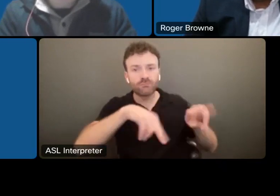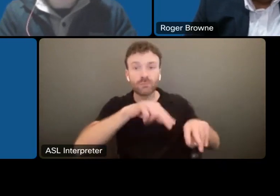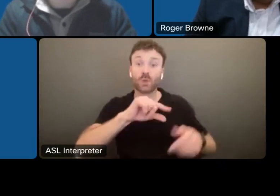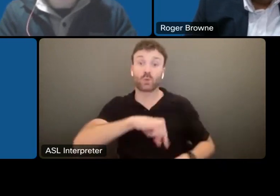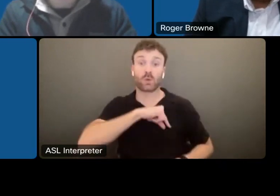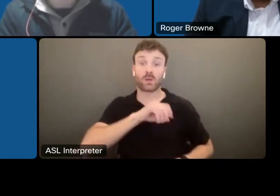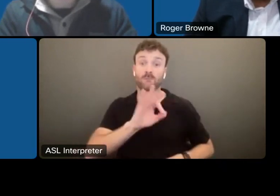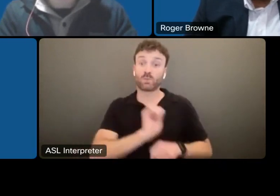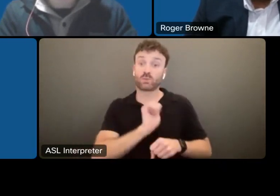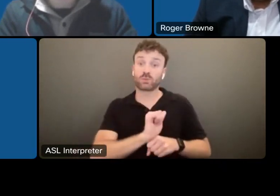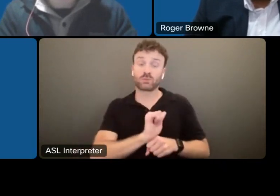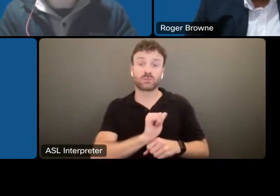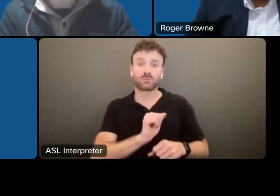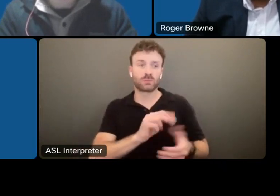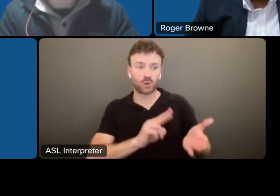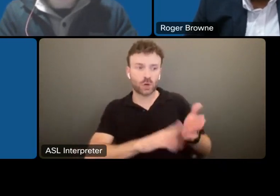are doing in the right of way.